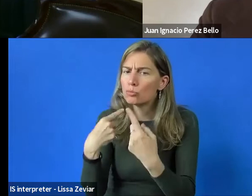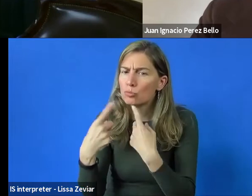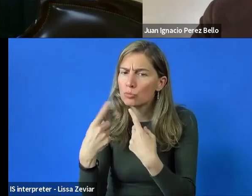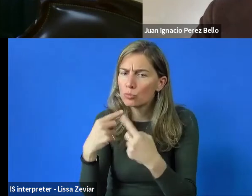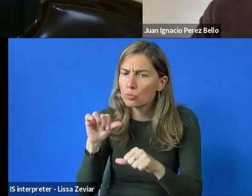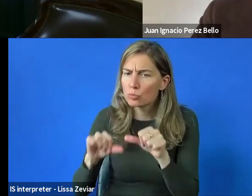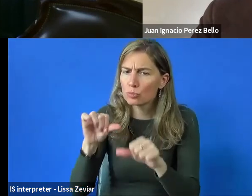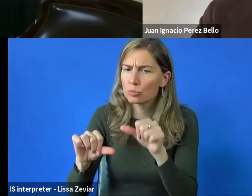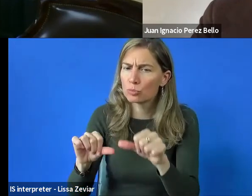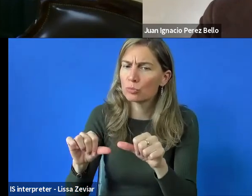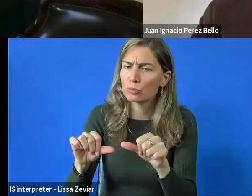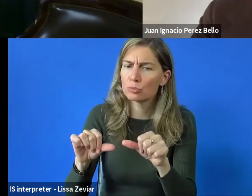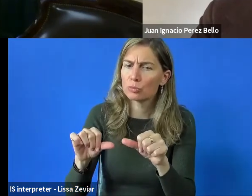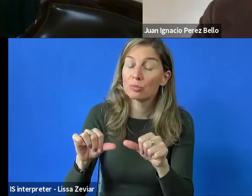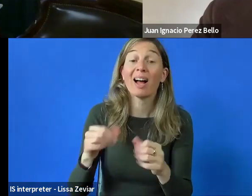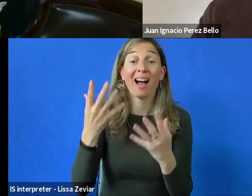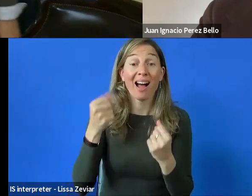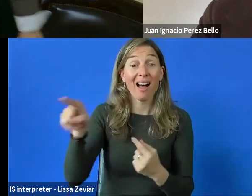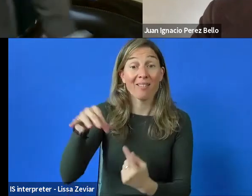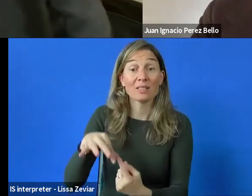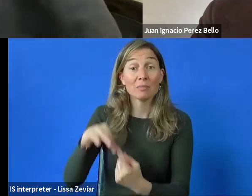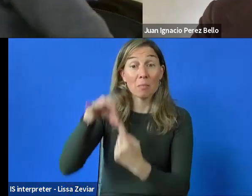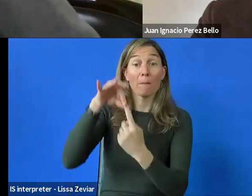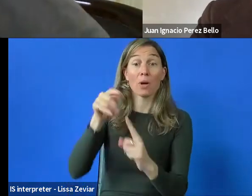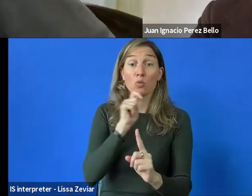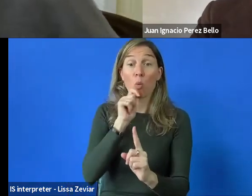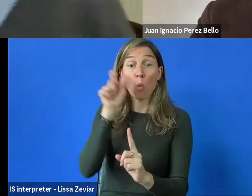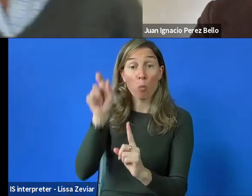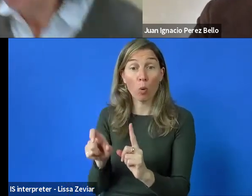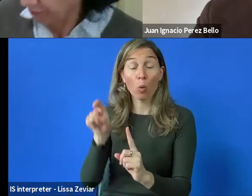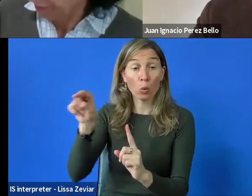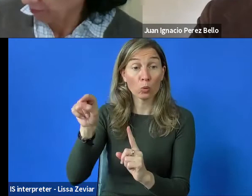of the special rapporteur on the rights of persons with disabilities was created